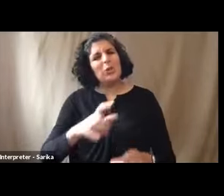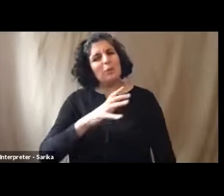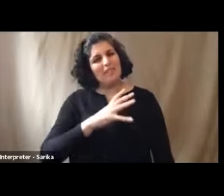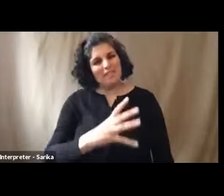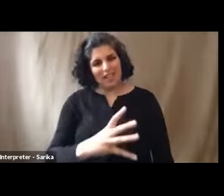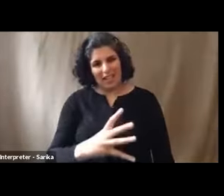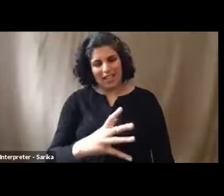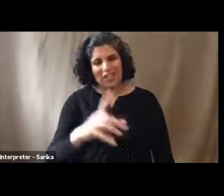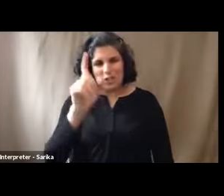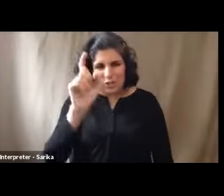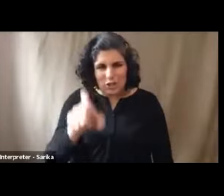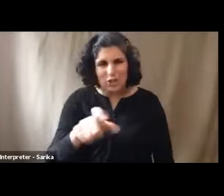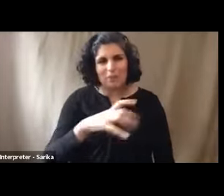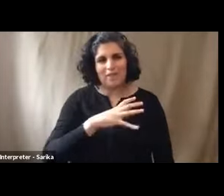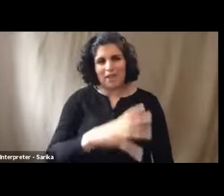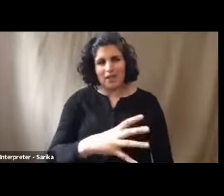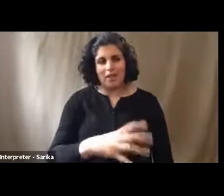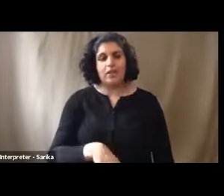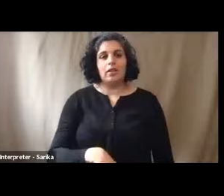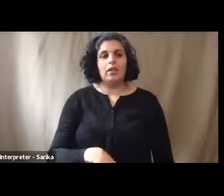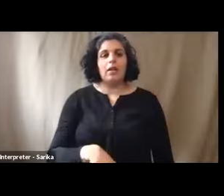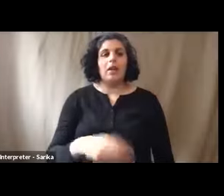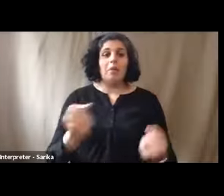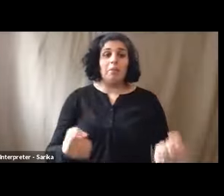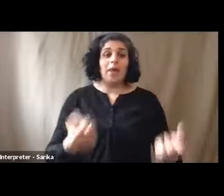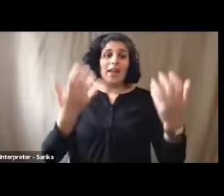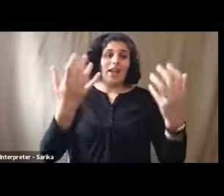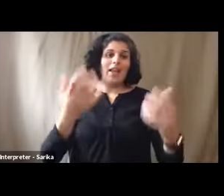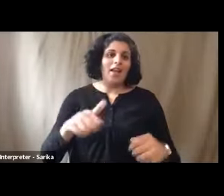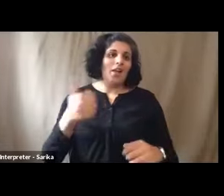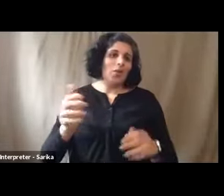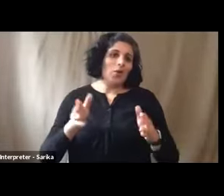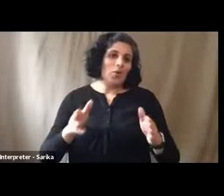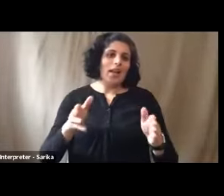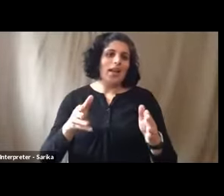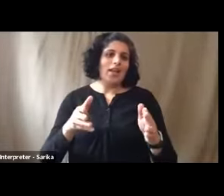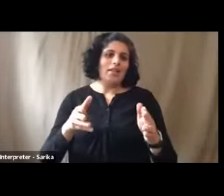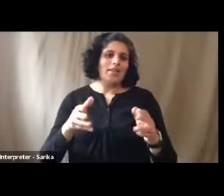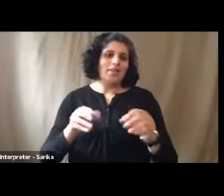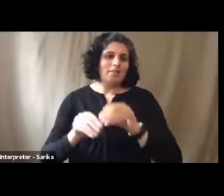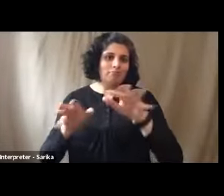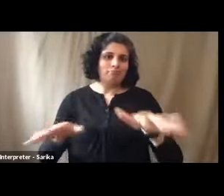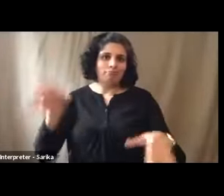There are multiple other ways that COVID can be passed that would be more likely to be